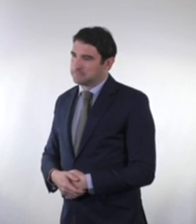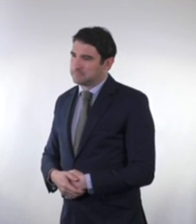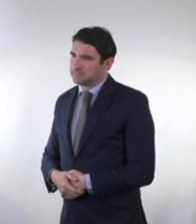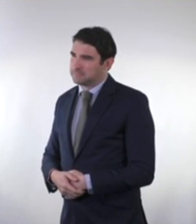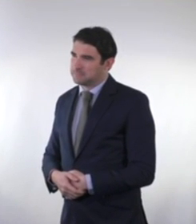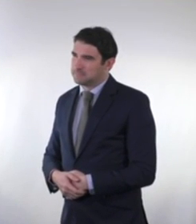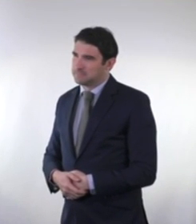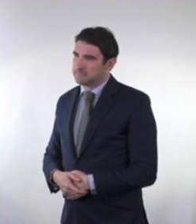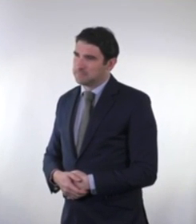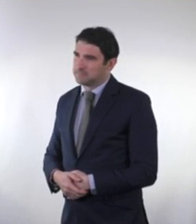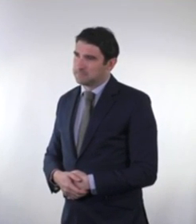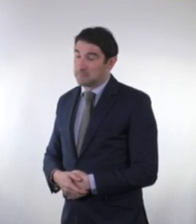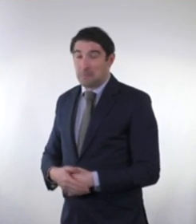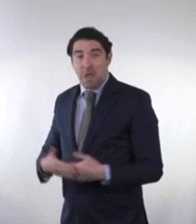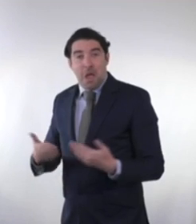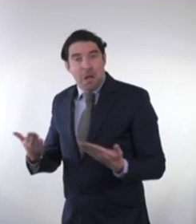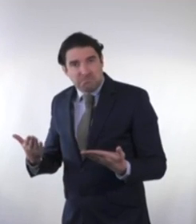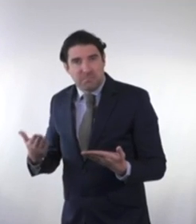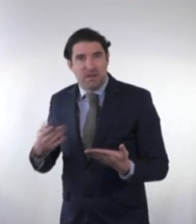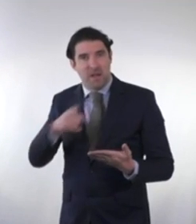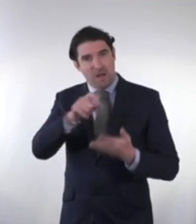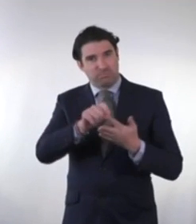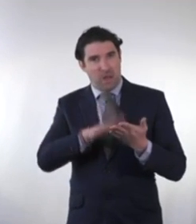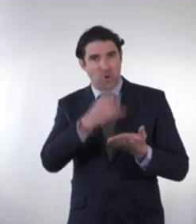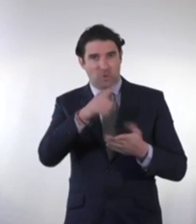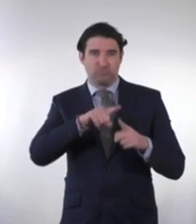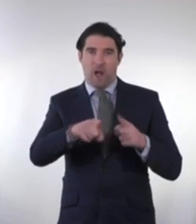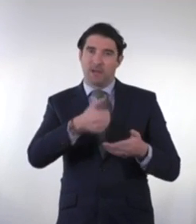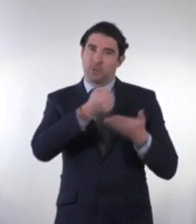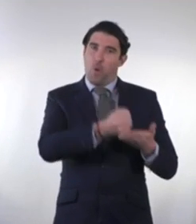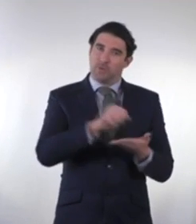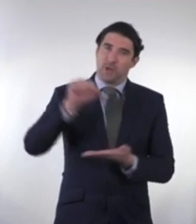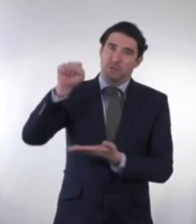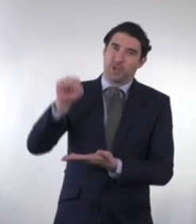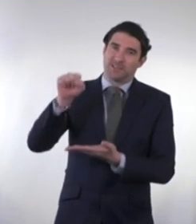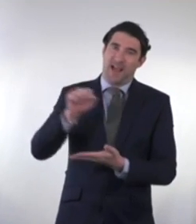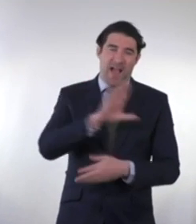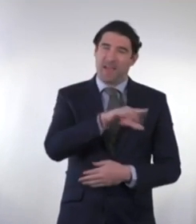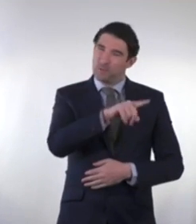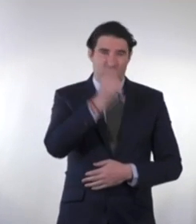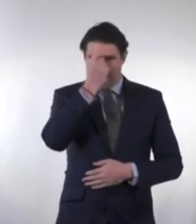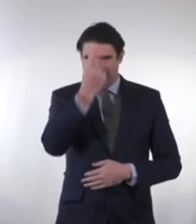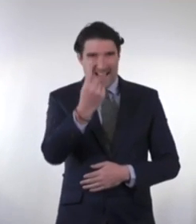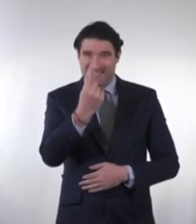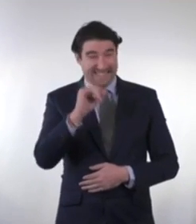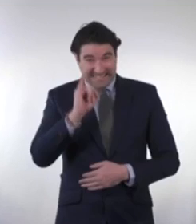in the country. That is why the Chancellor set out the winter economic plan and why we have the